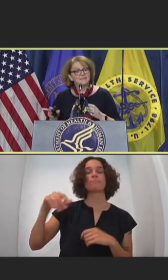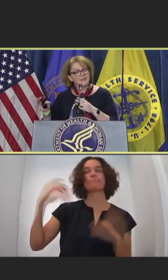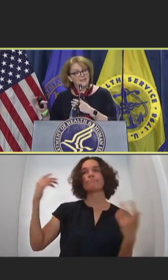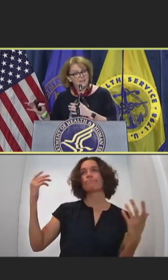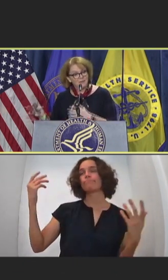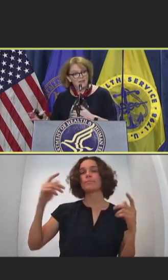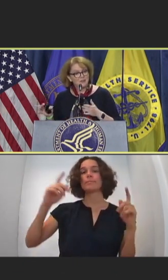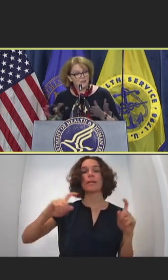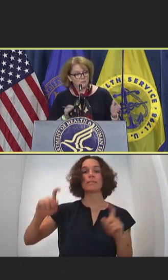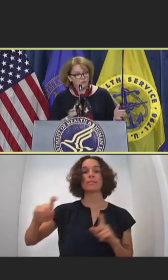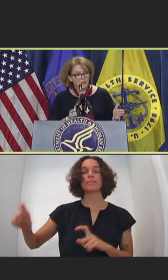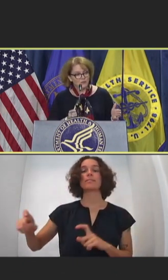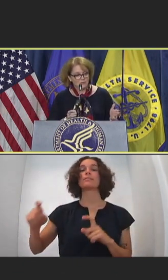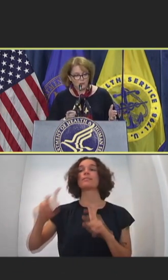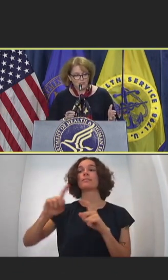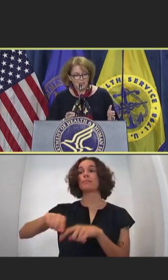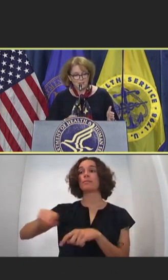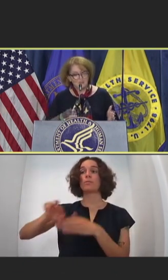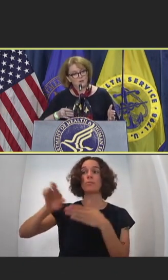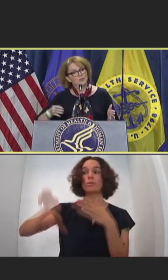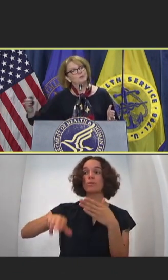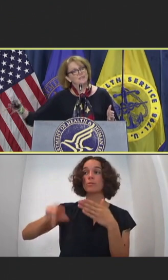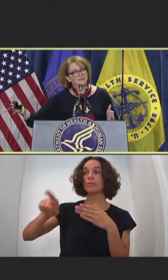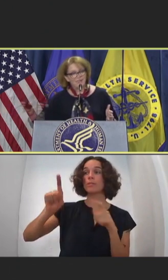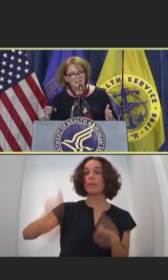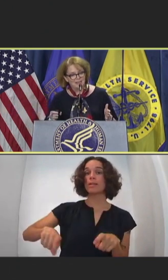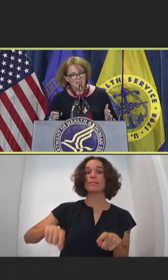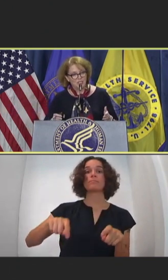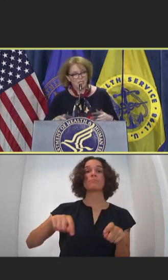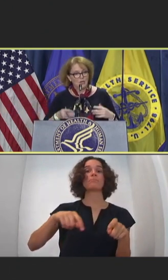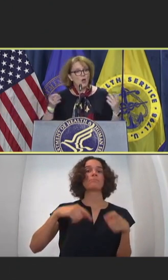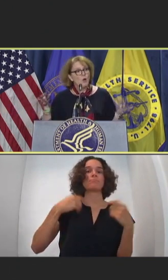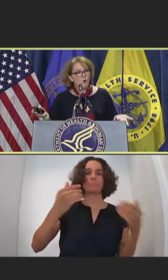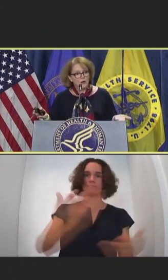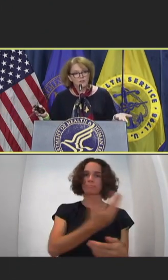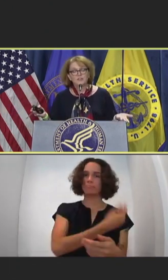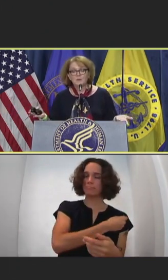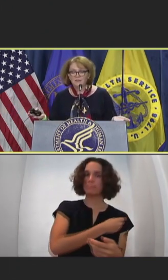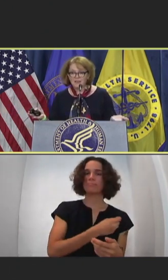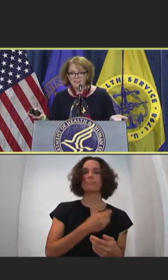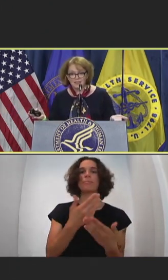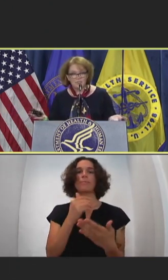and then based on the results of those tests, either complete vaccination or suspend vaccination